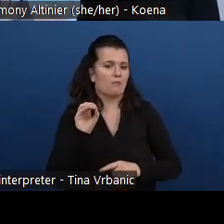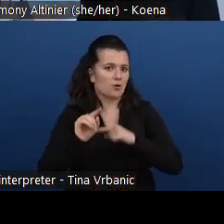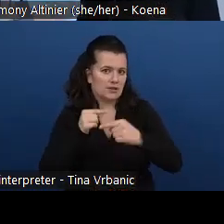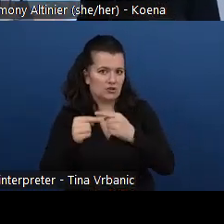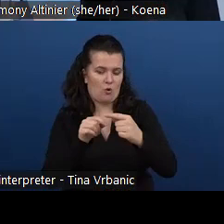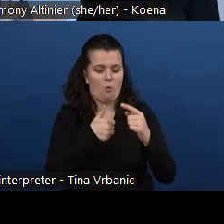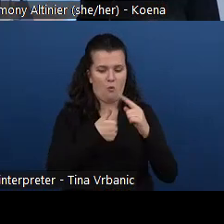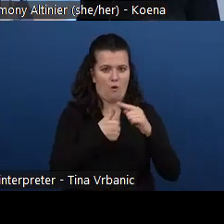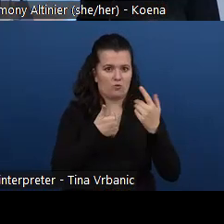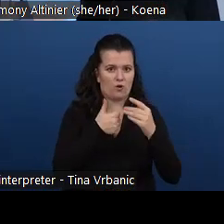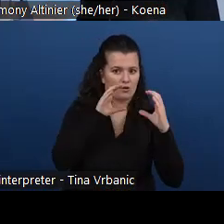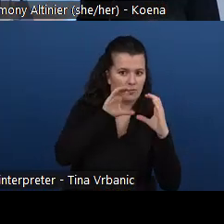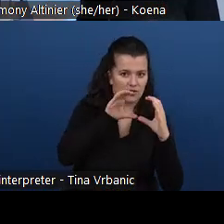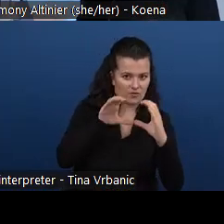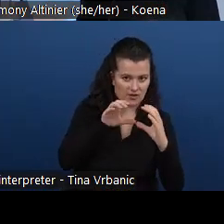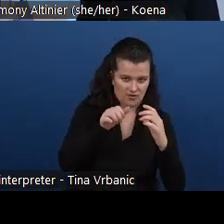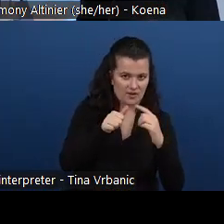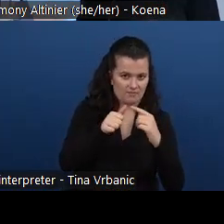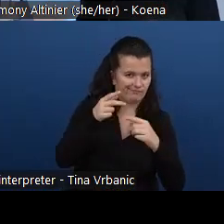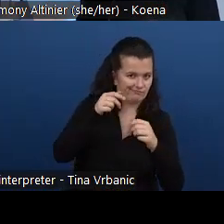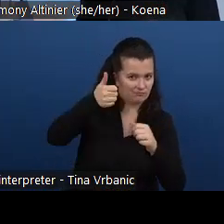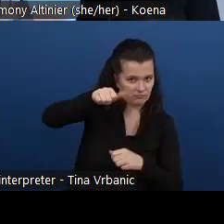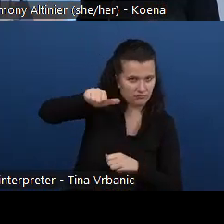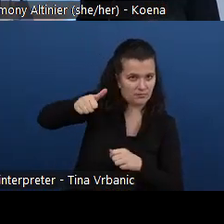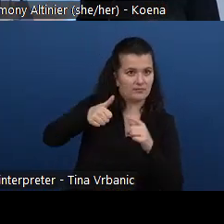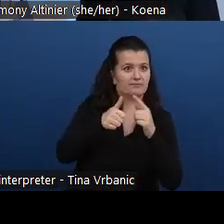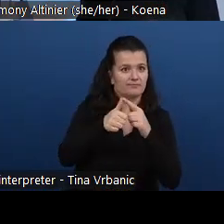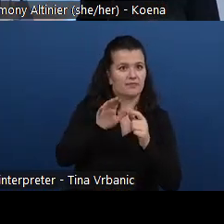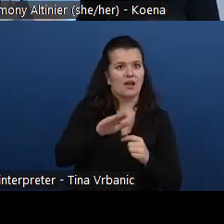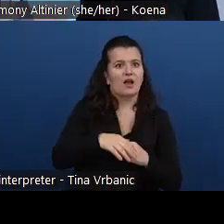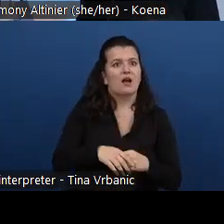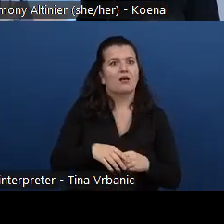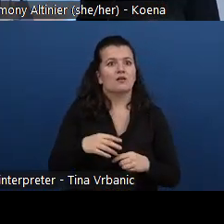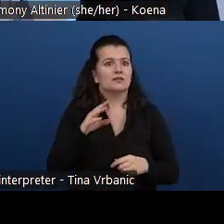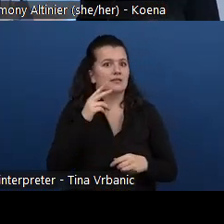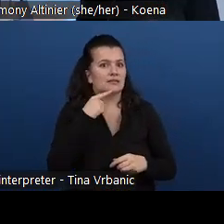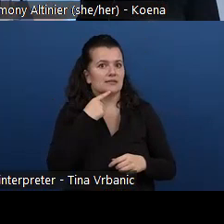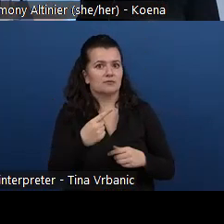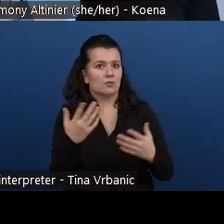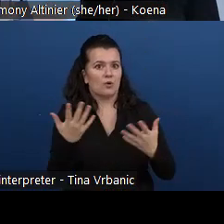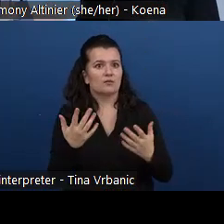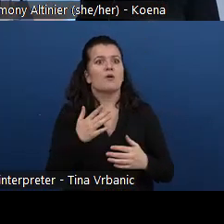by the French will be made 100% accessible by 2027, which contra convenience all the